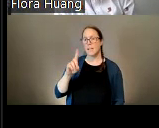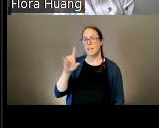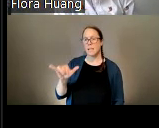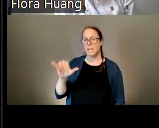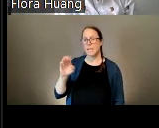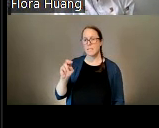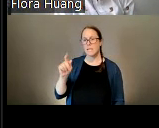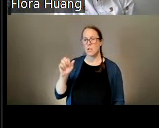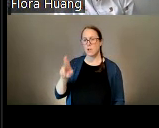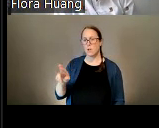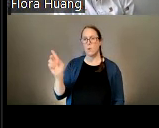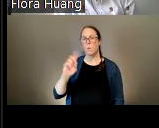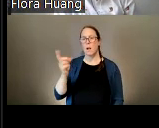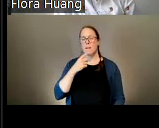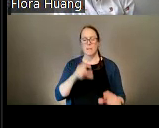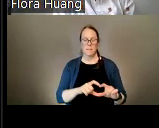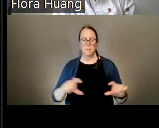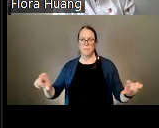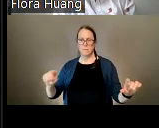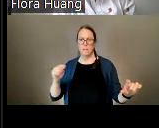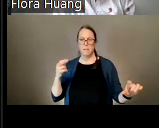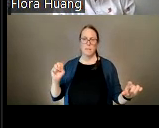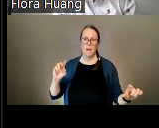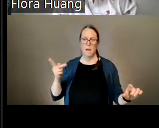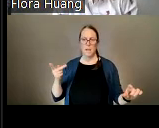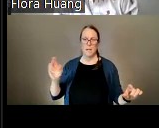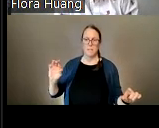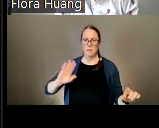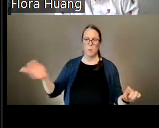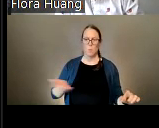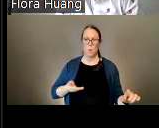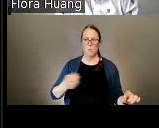The Kennedy center welcomes you across it. And that's the goal is just that everyone knows we